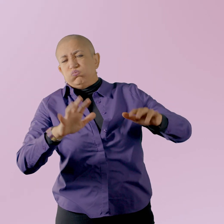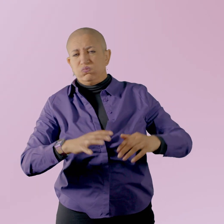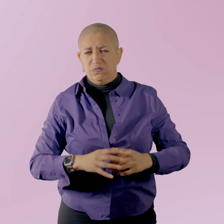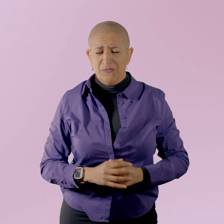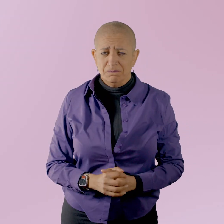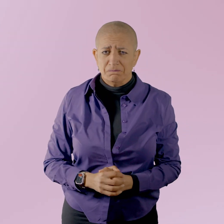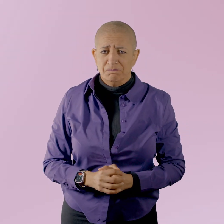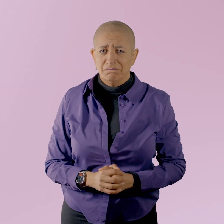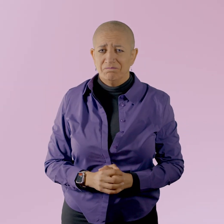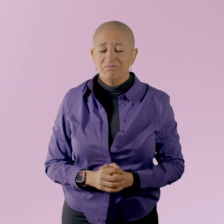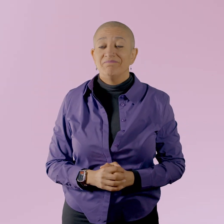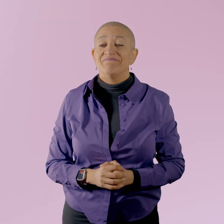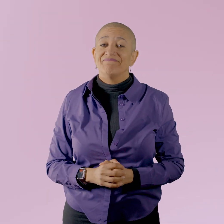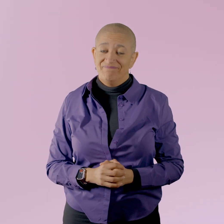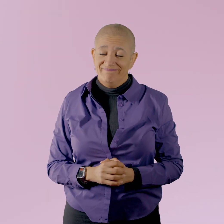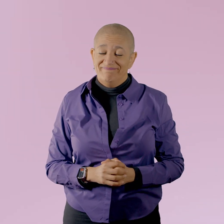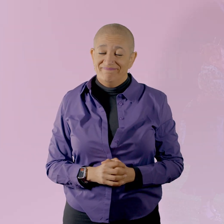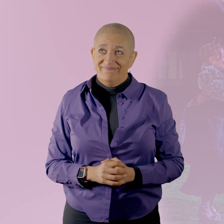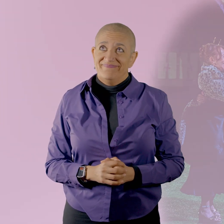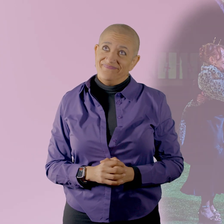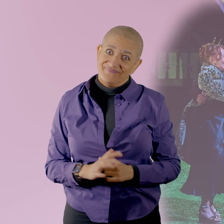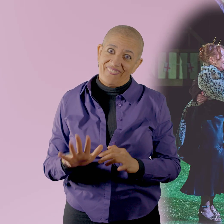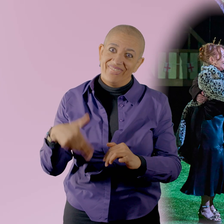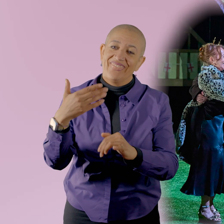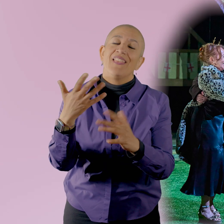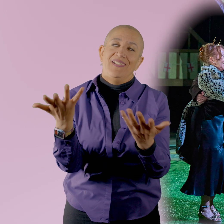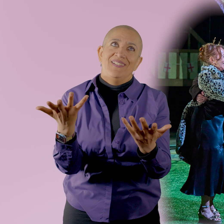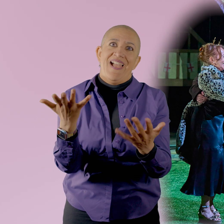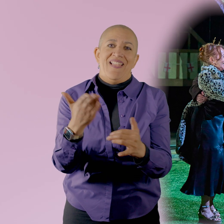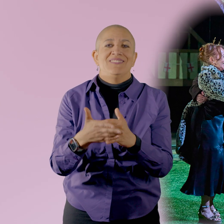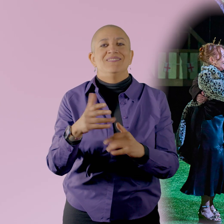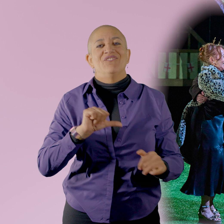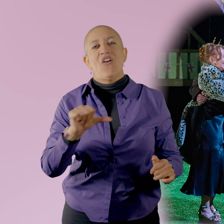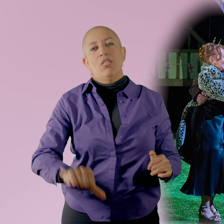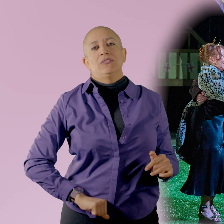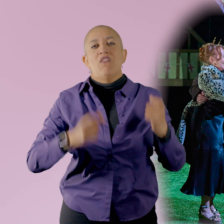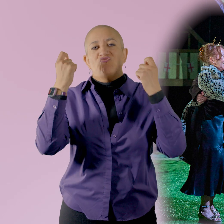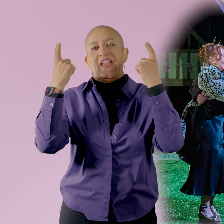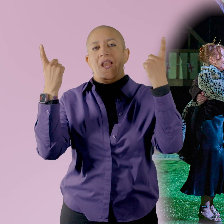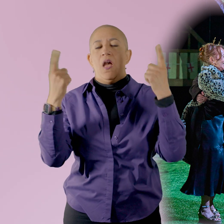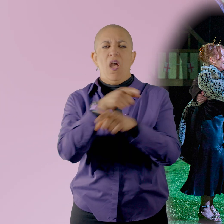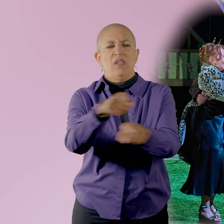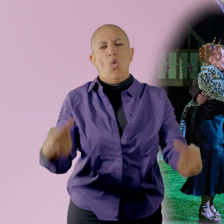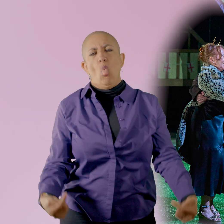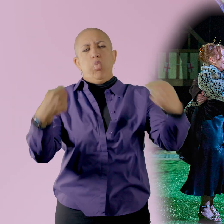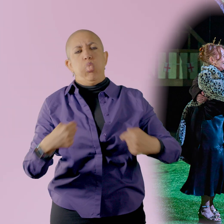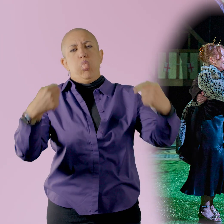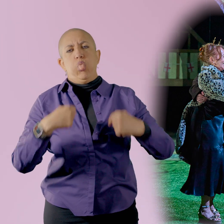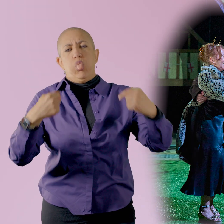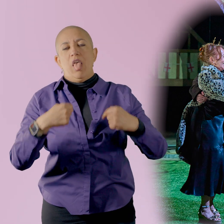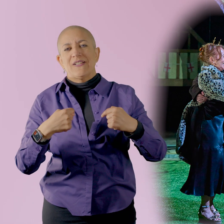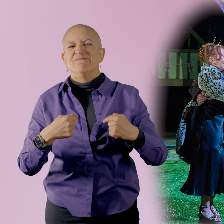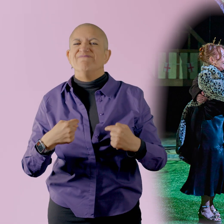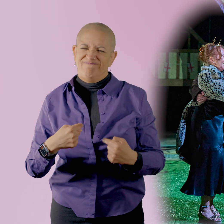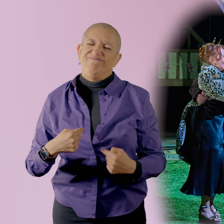In the end, Falstaff realises that he deserved this punishment